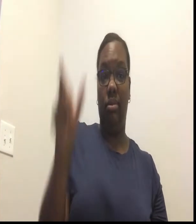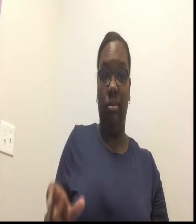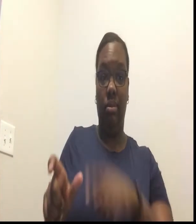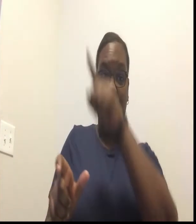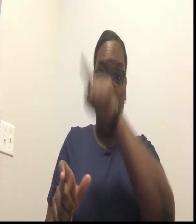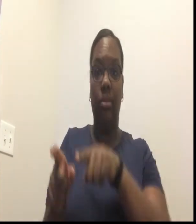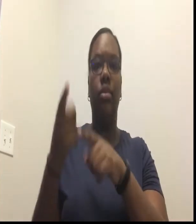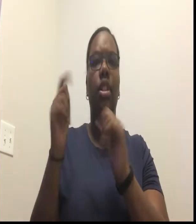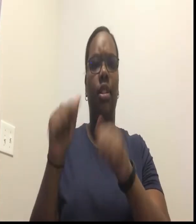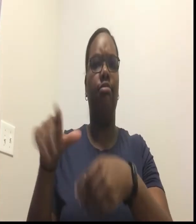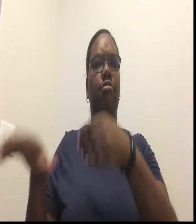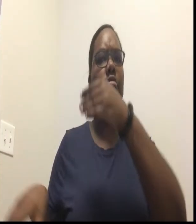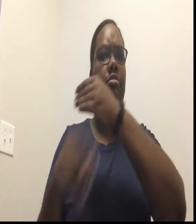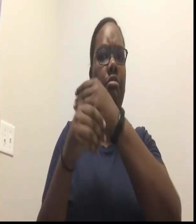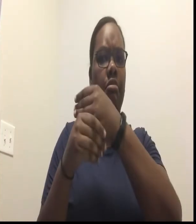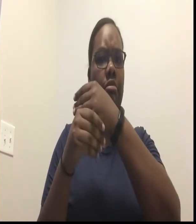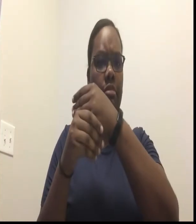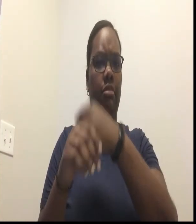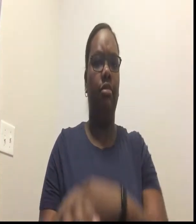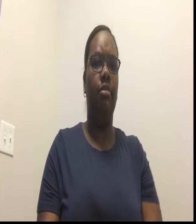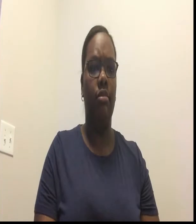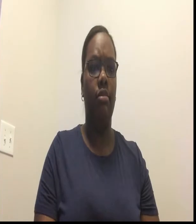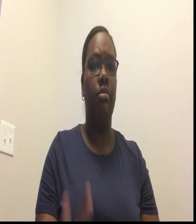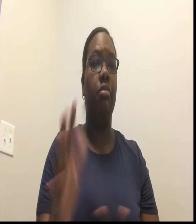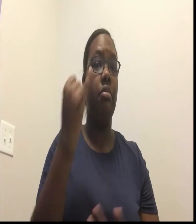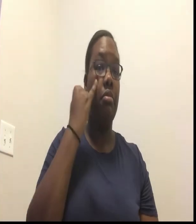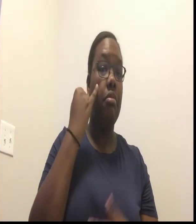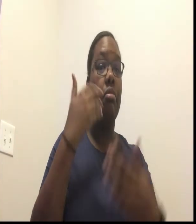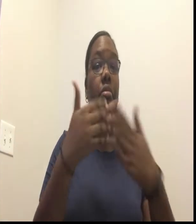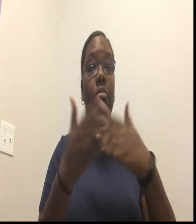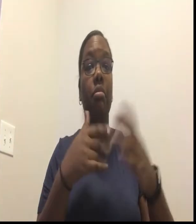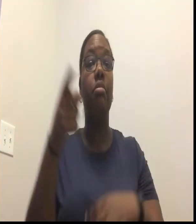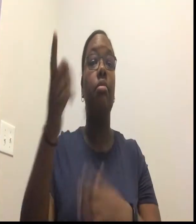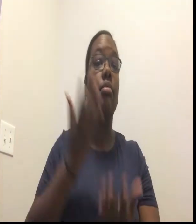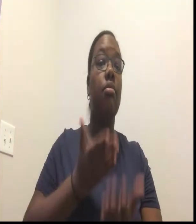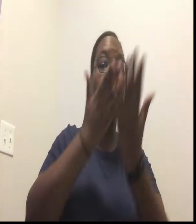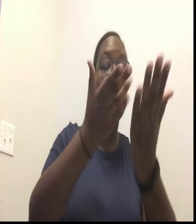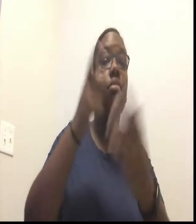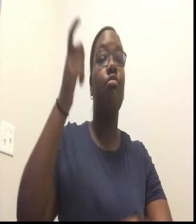Whether or not that motion or what's being presented can be amended and